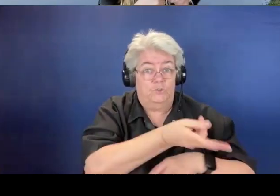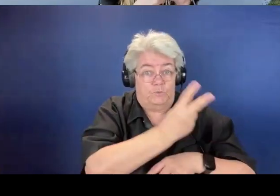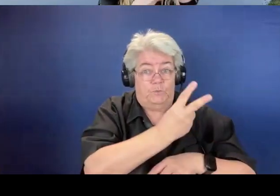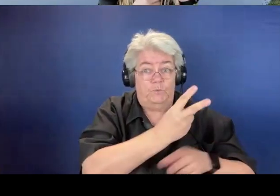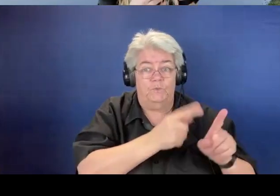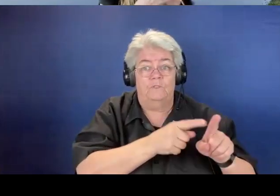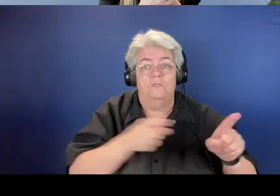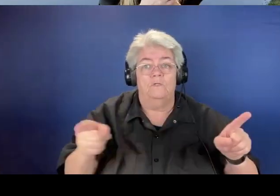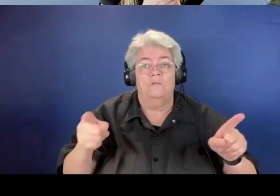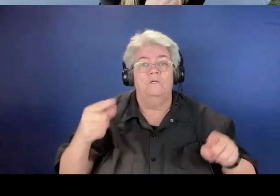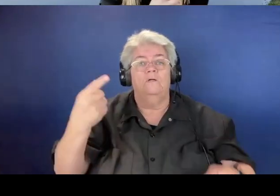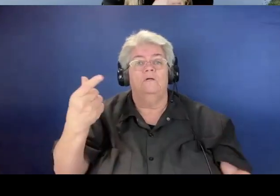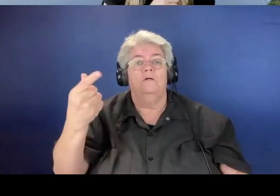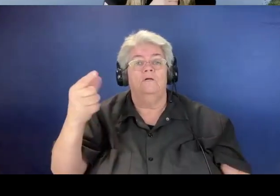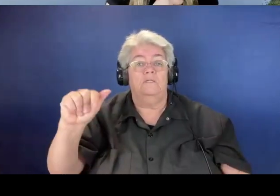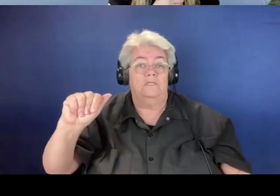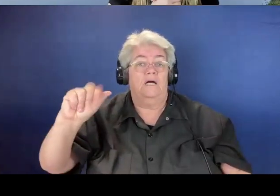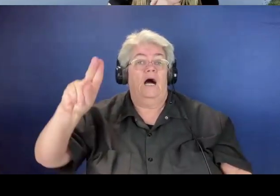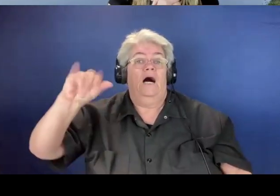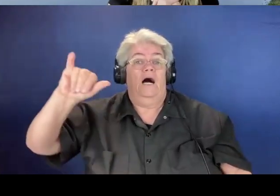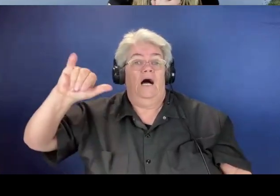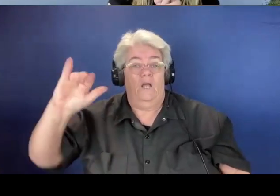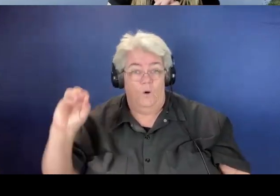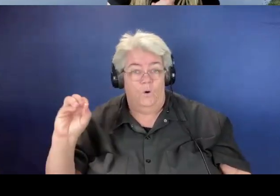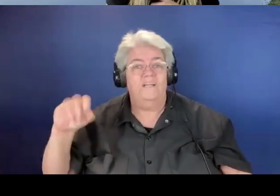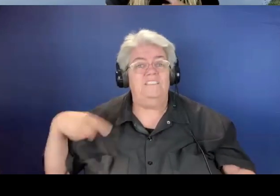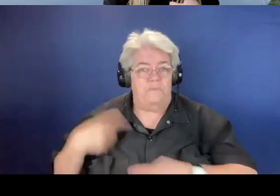English is gallo also two syllables in Spanish.